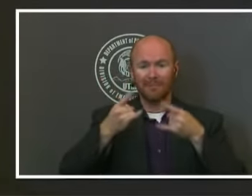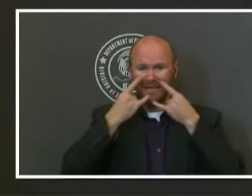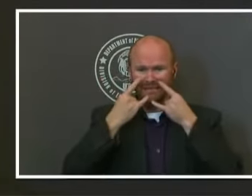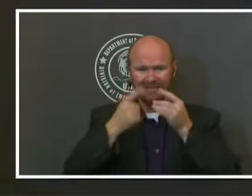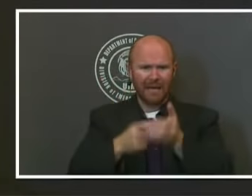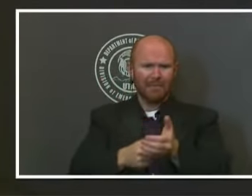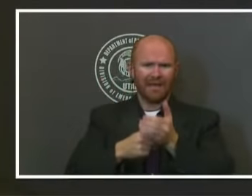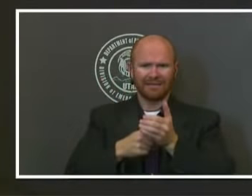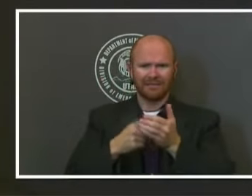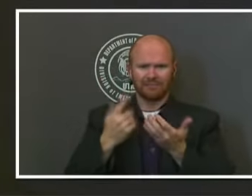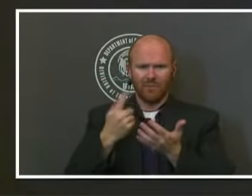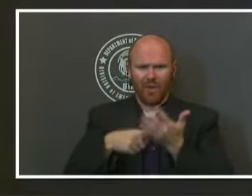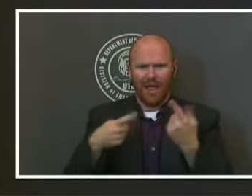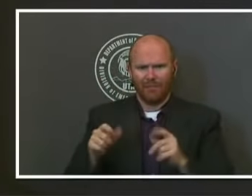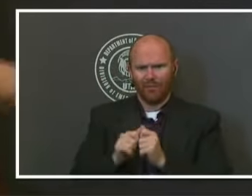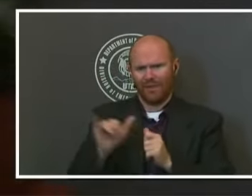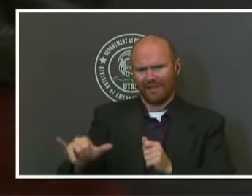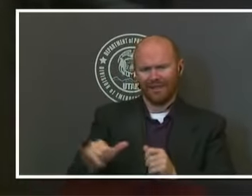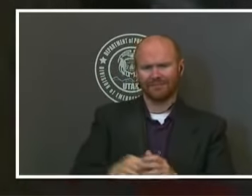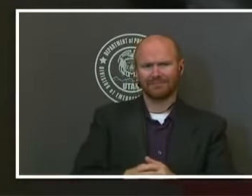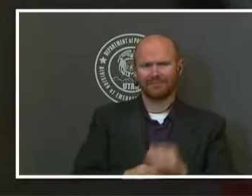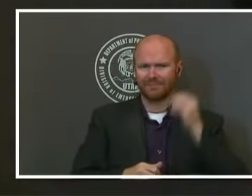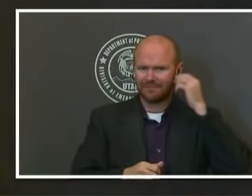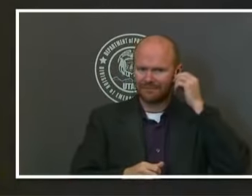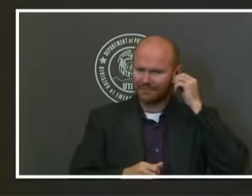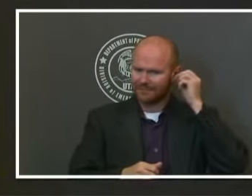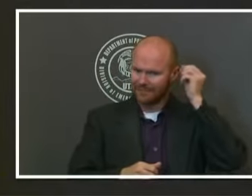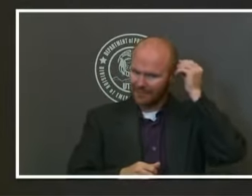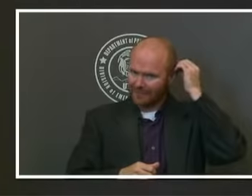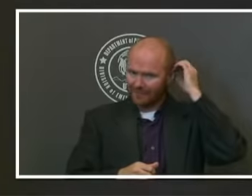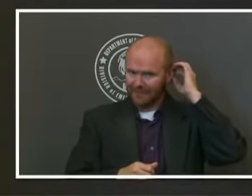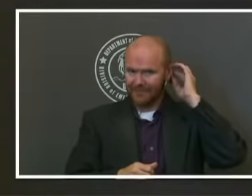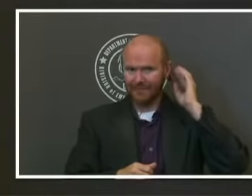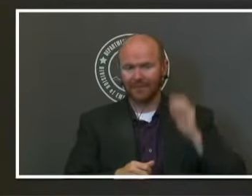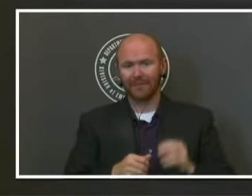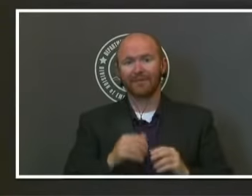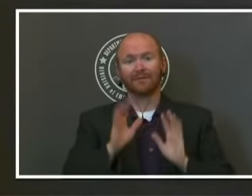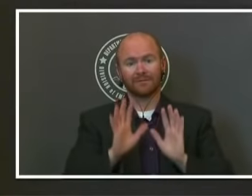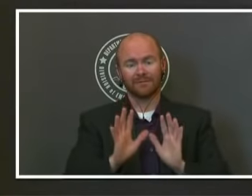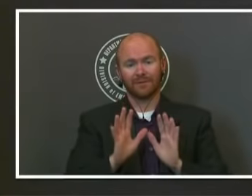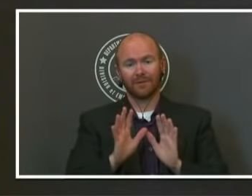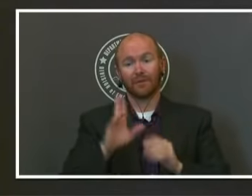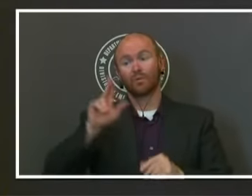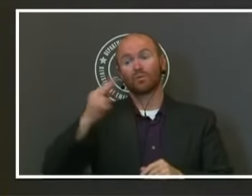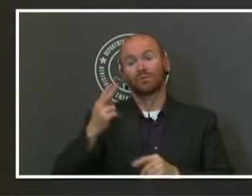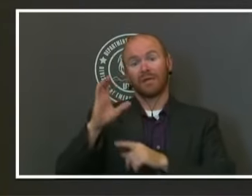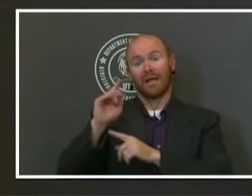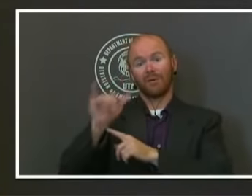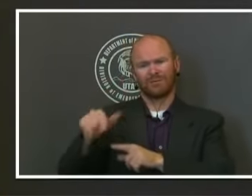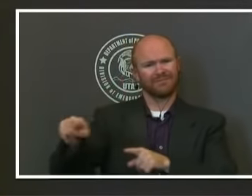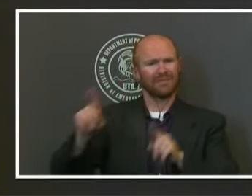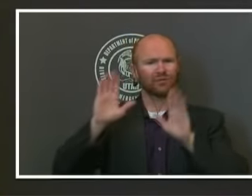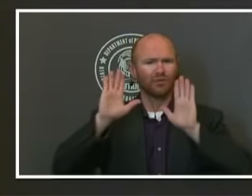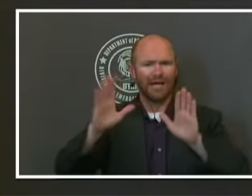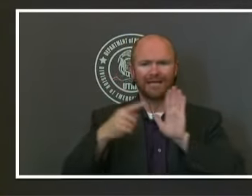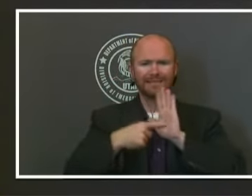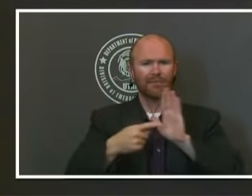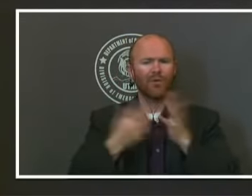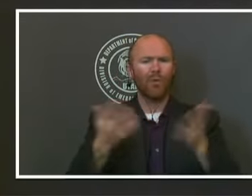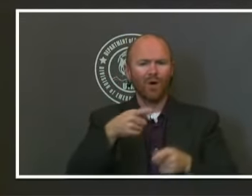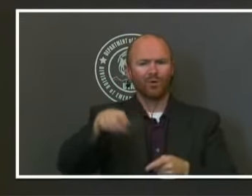done